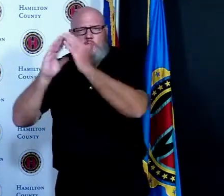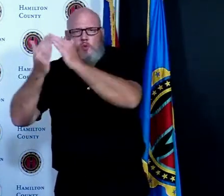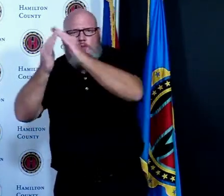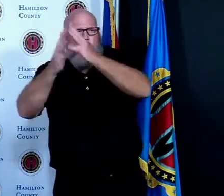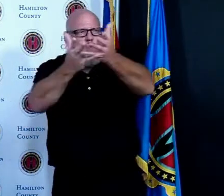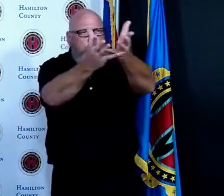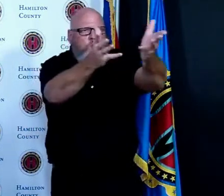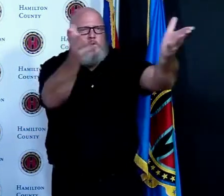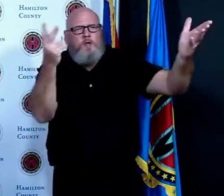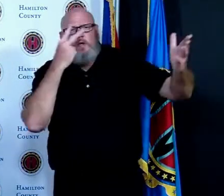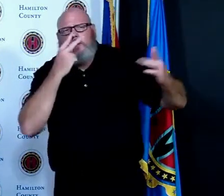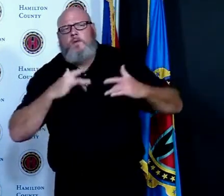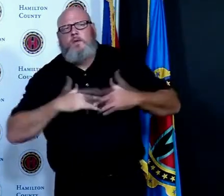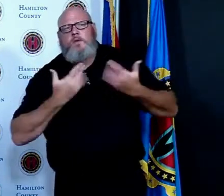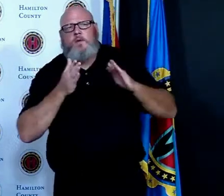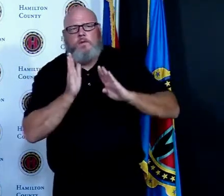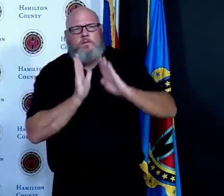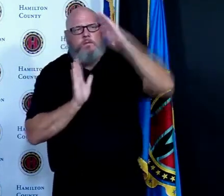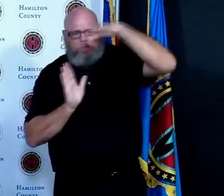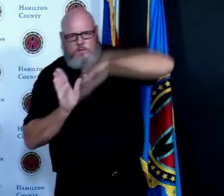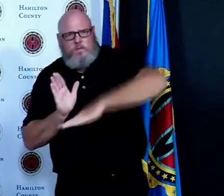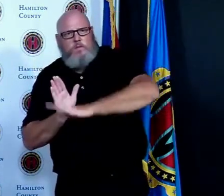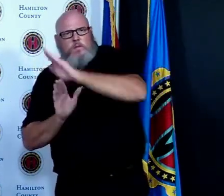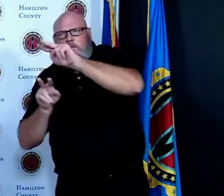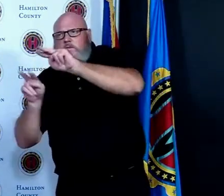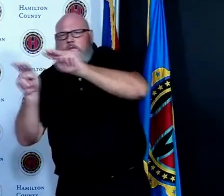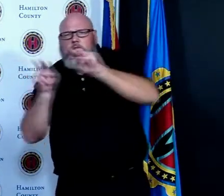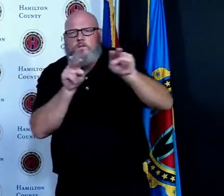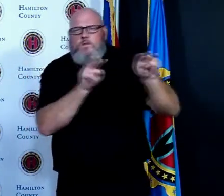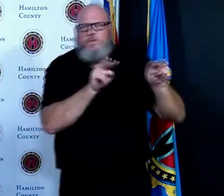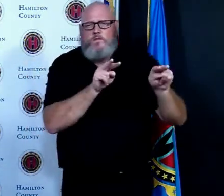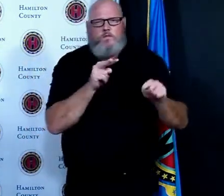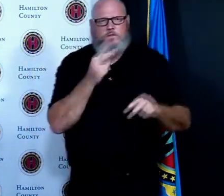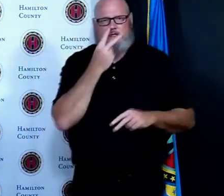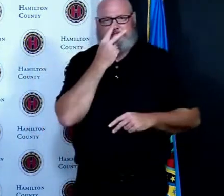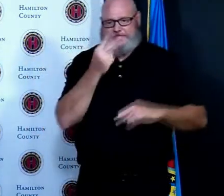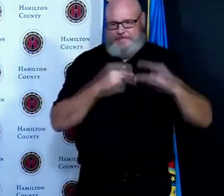along the way as we see this increase of hospitalization it makes us recognize that